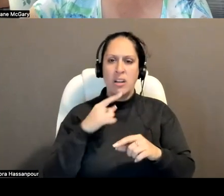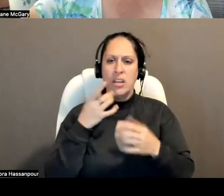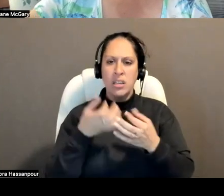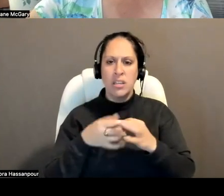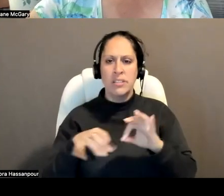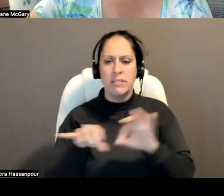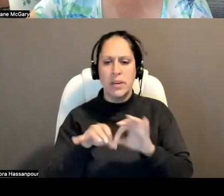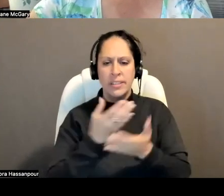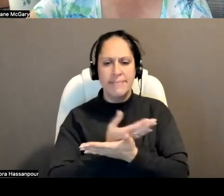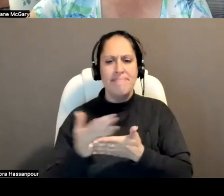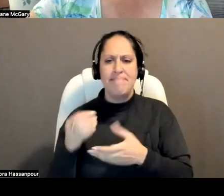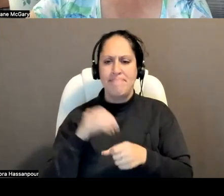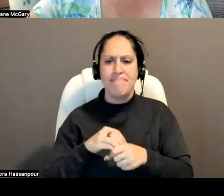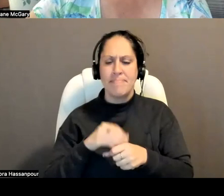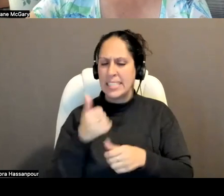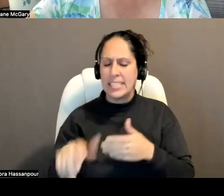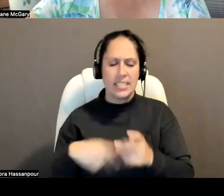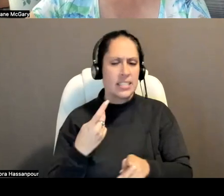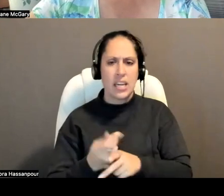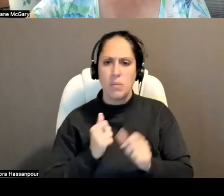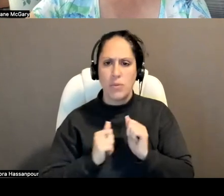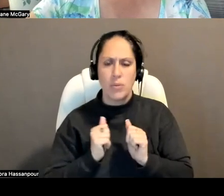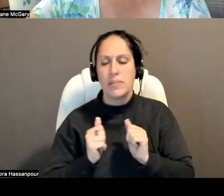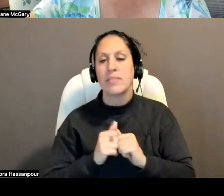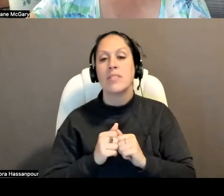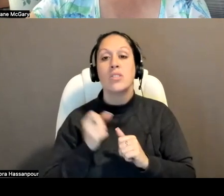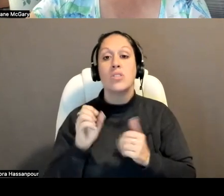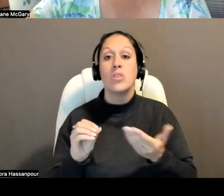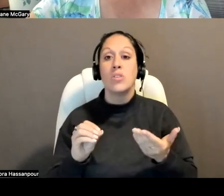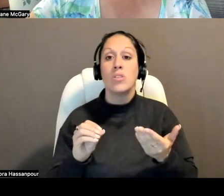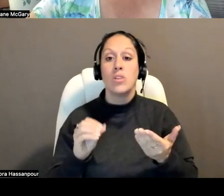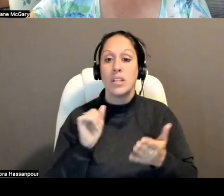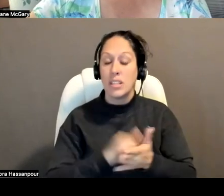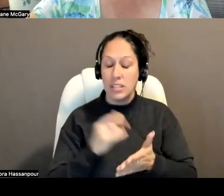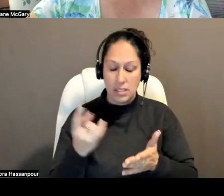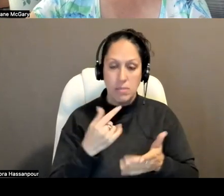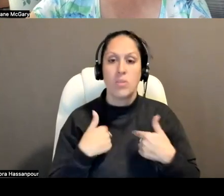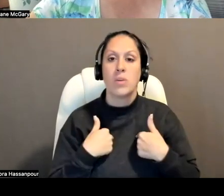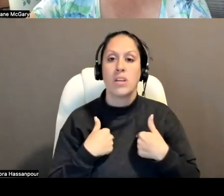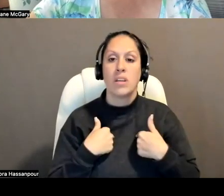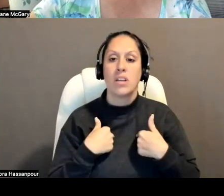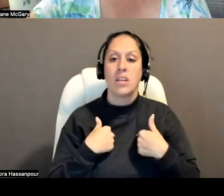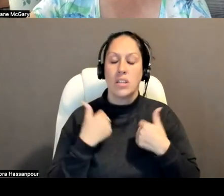factor in any kind of performance. And so, that's something that we we try our